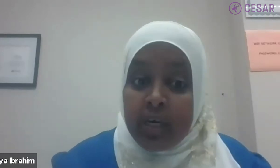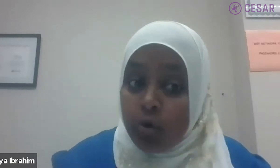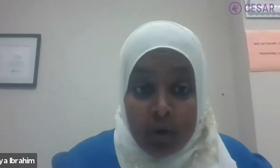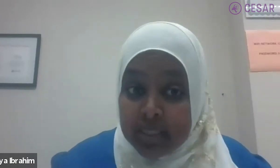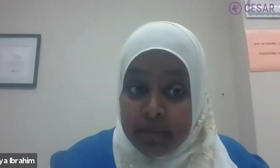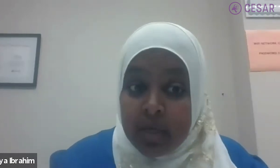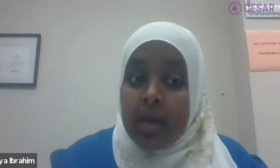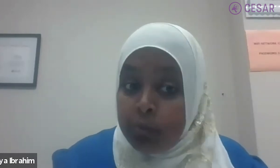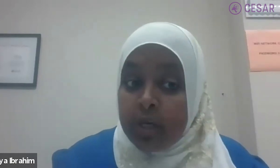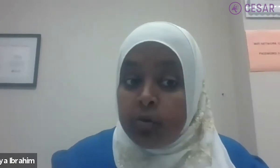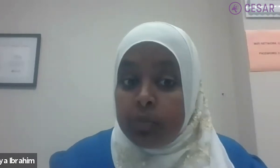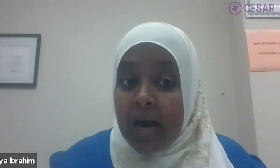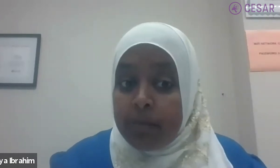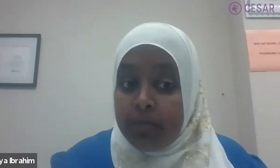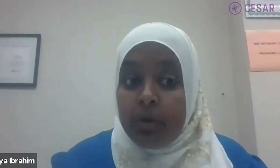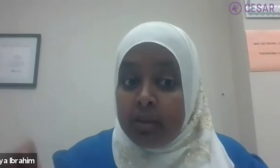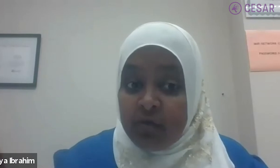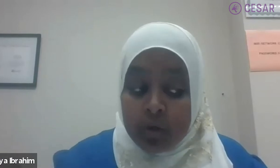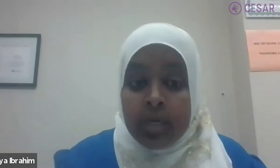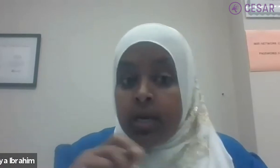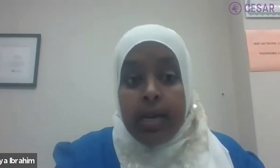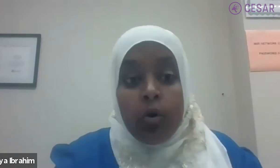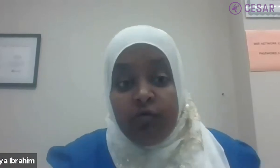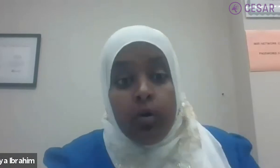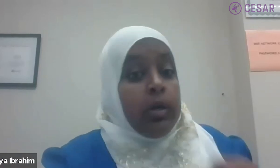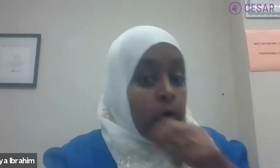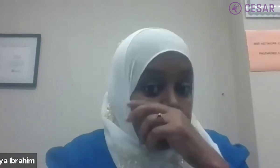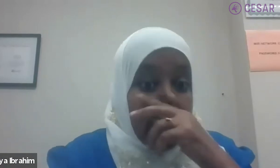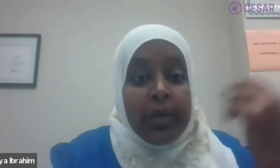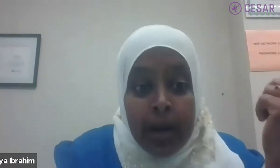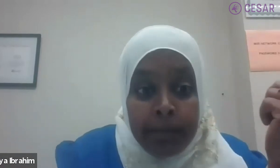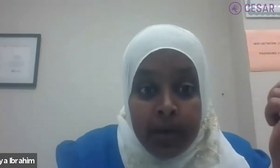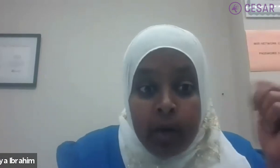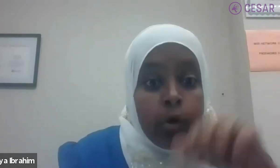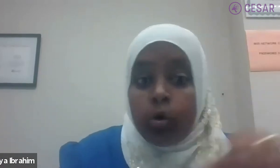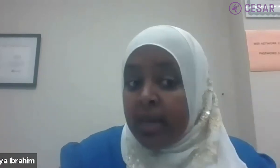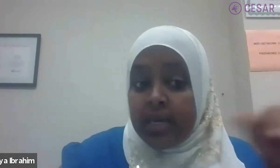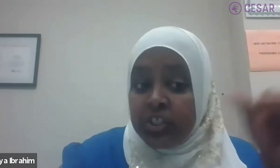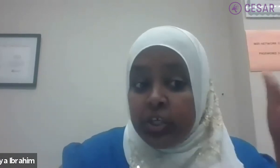a tokenism and putting those Black people on the front and not for, not following up or not making a